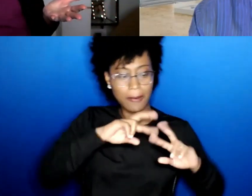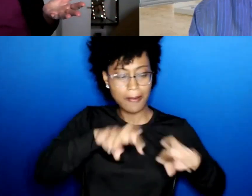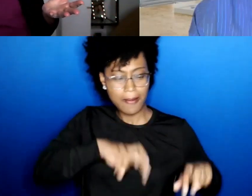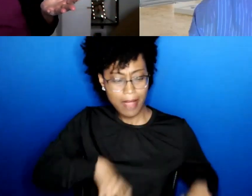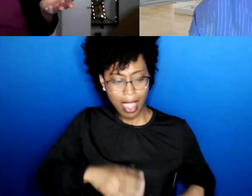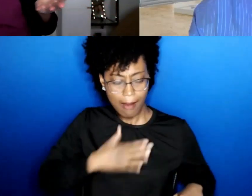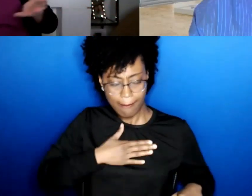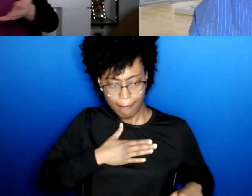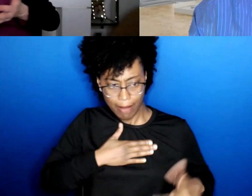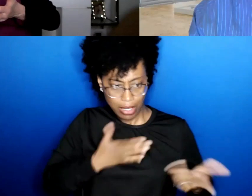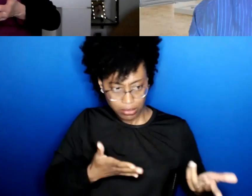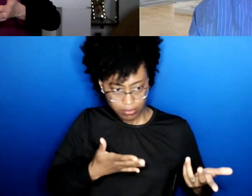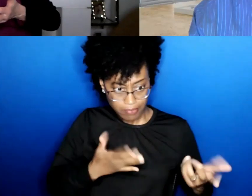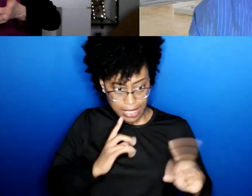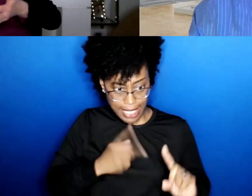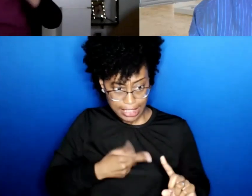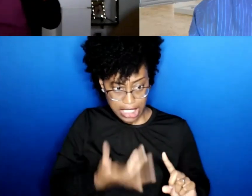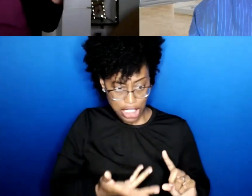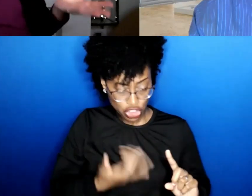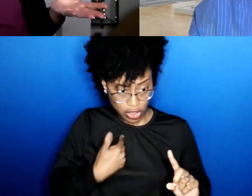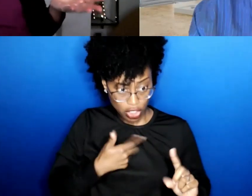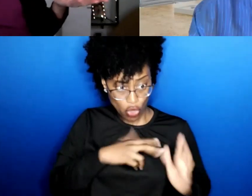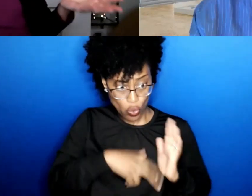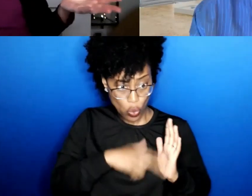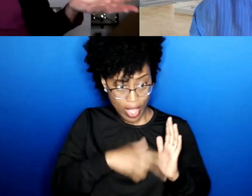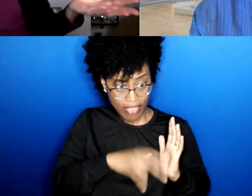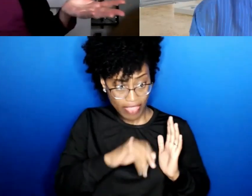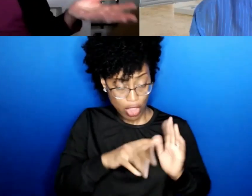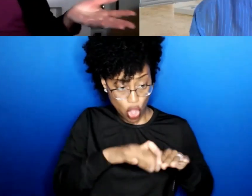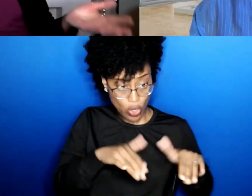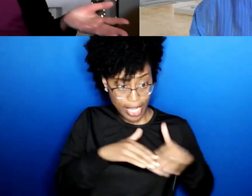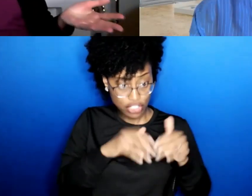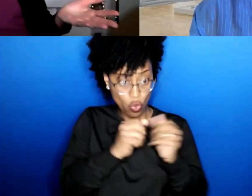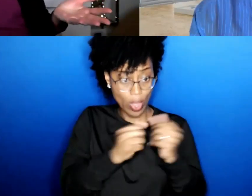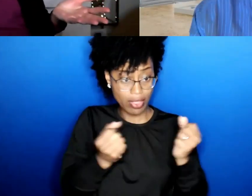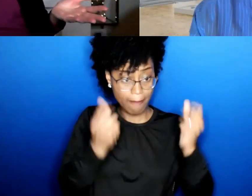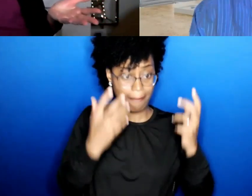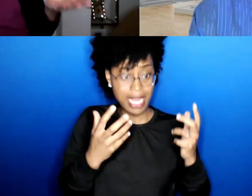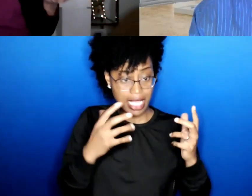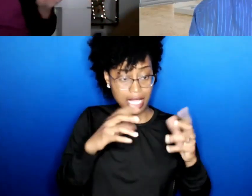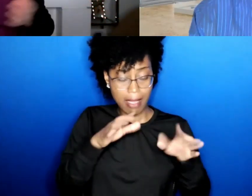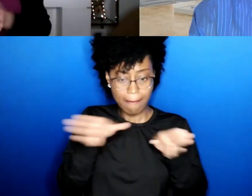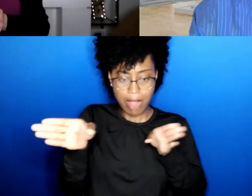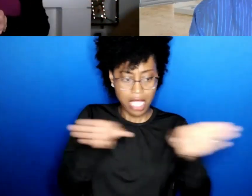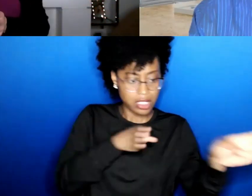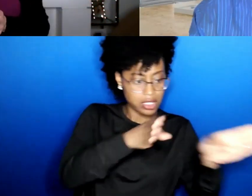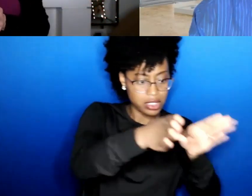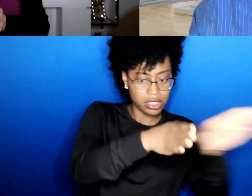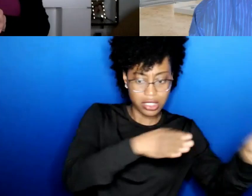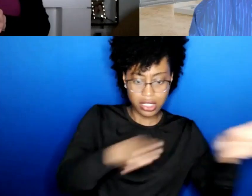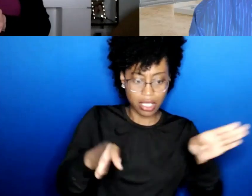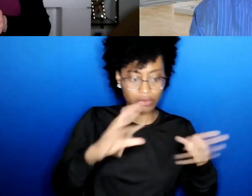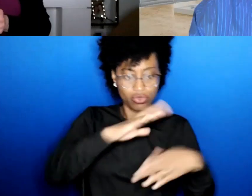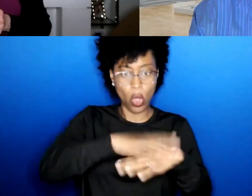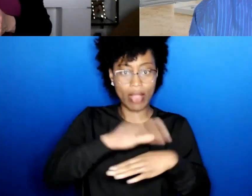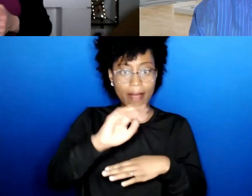06:21:59 to be a location with many places on the map. If you think about the AERA app,